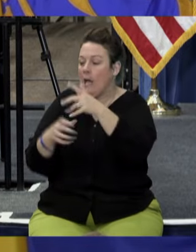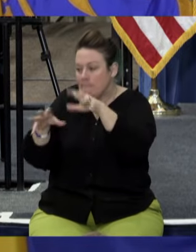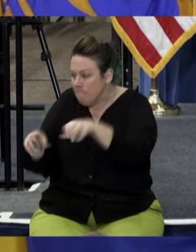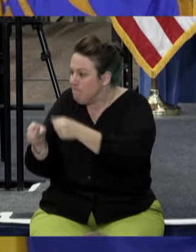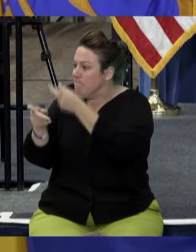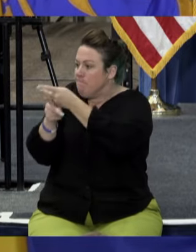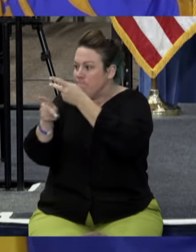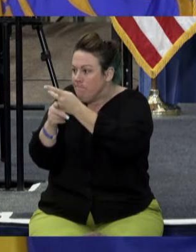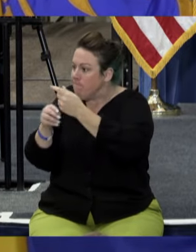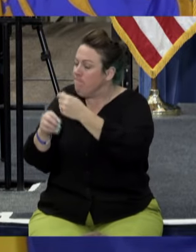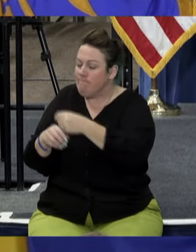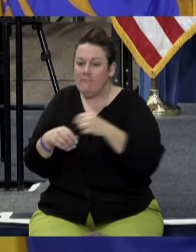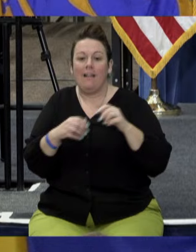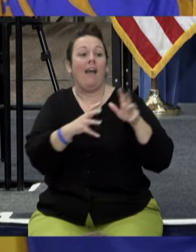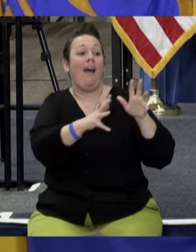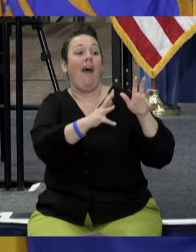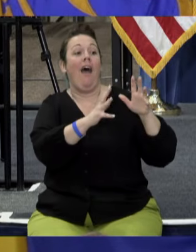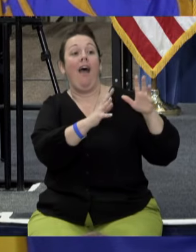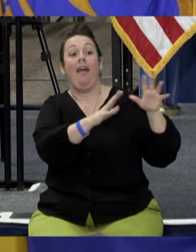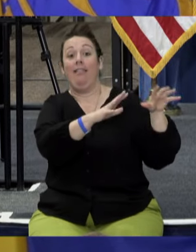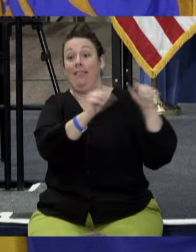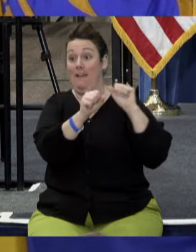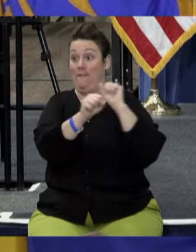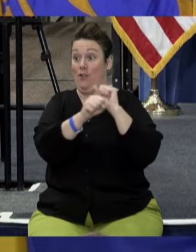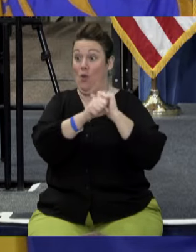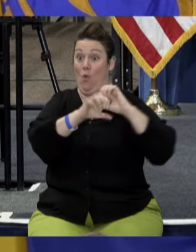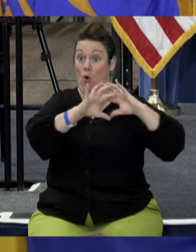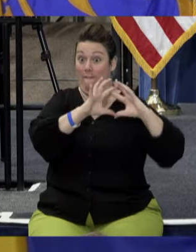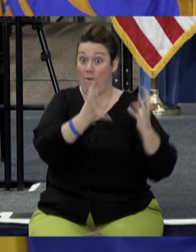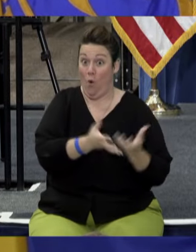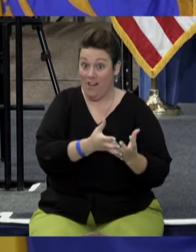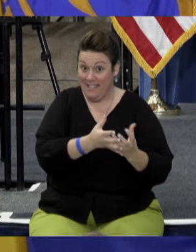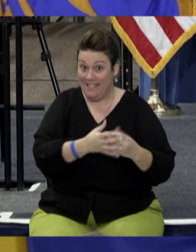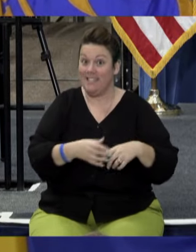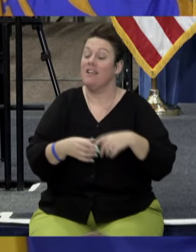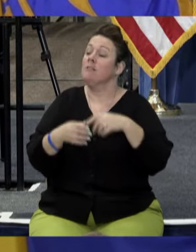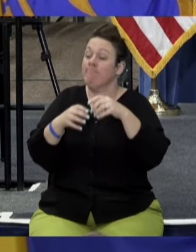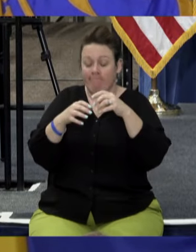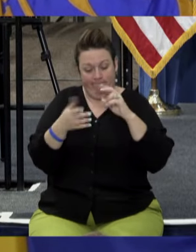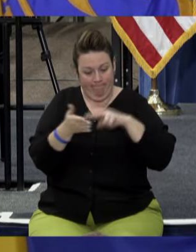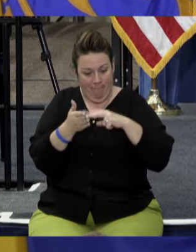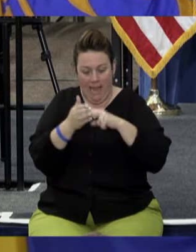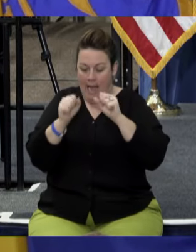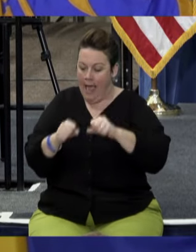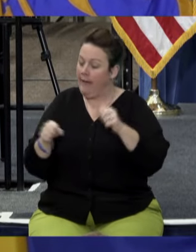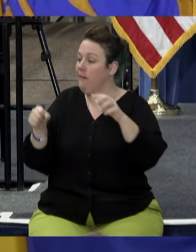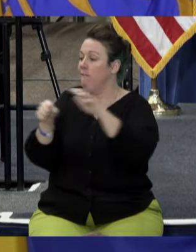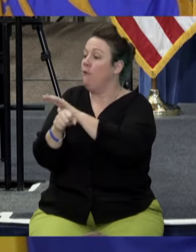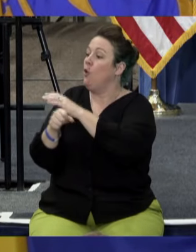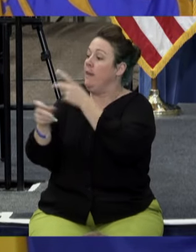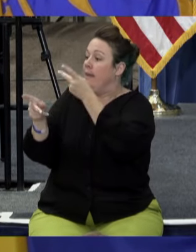workforce earlier than planned. I could better care for mom, who was totally dependent on me.